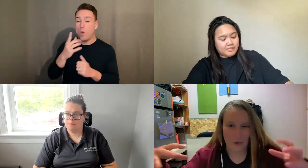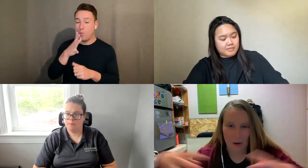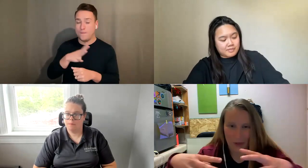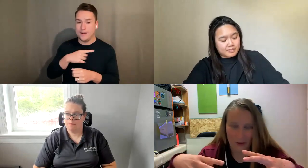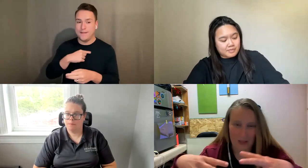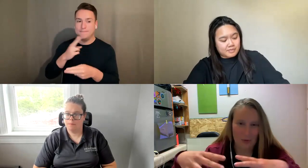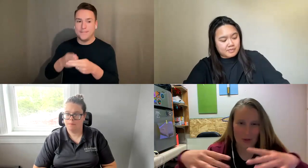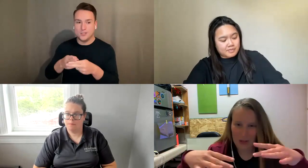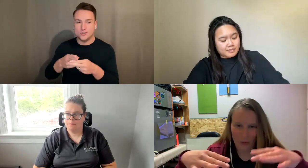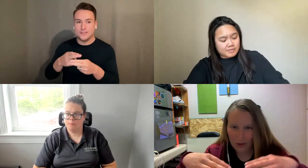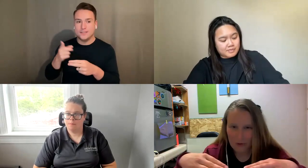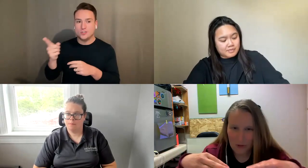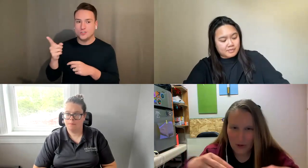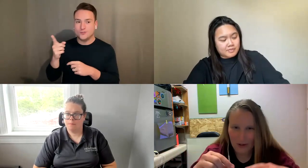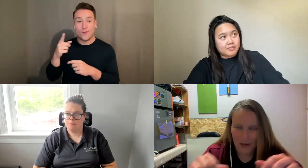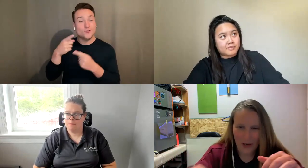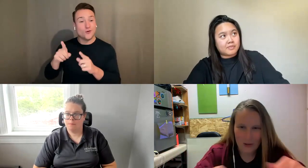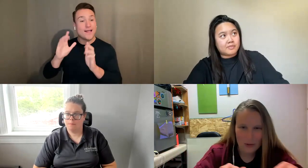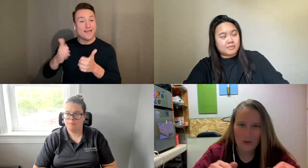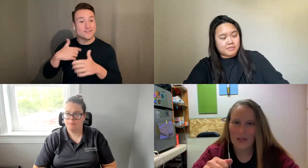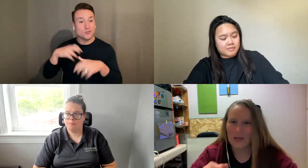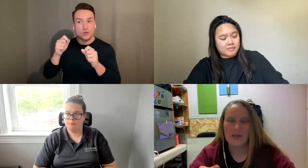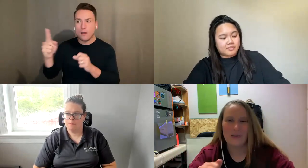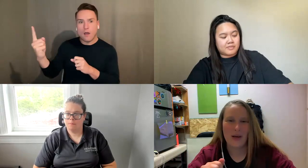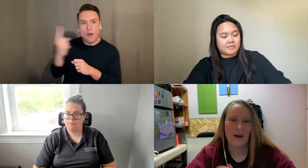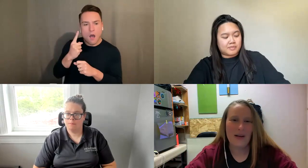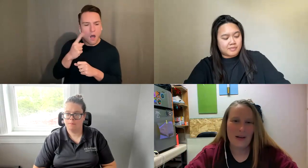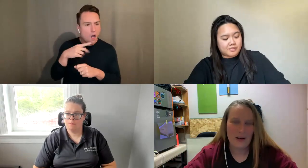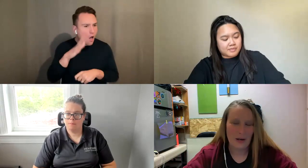around me at the table saying what are you doing? How are you doing this or that?